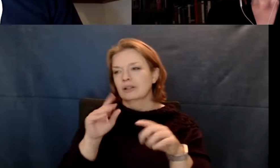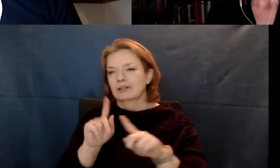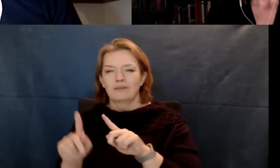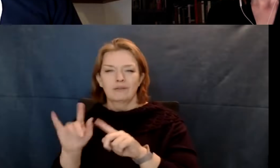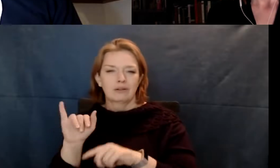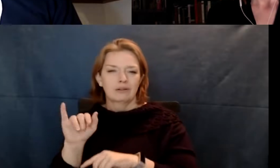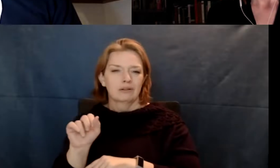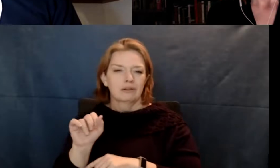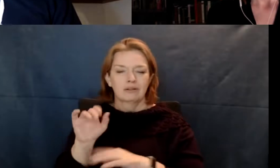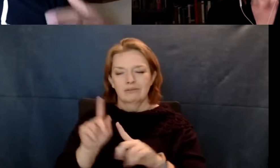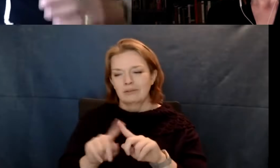hearing,